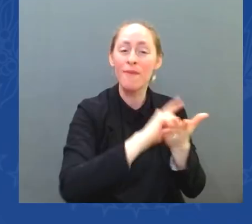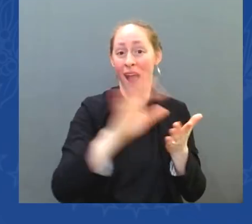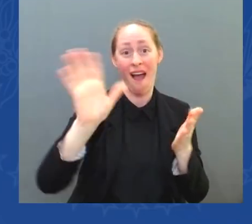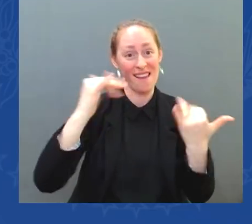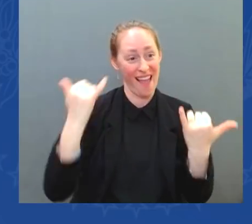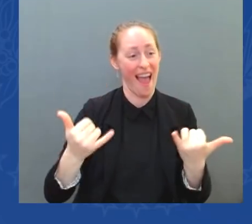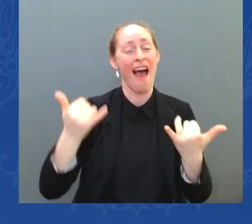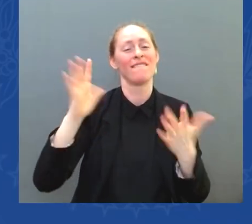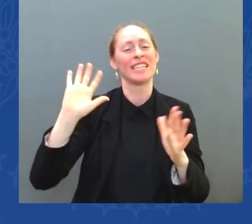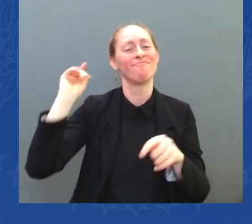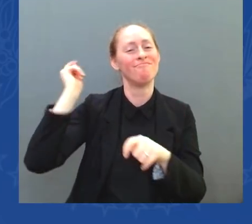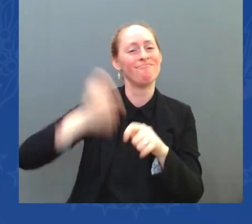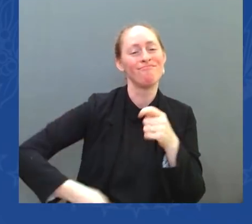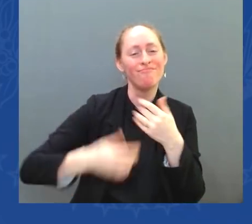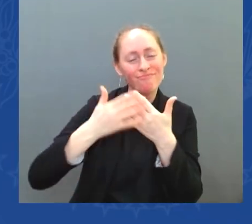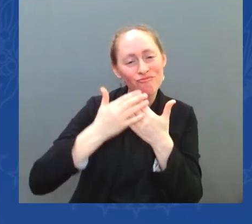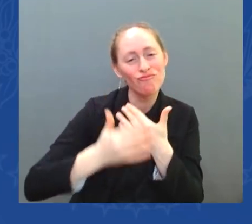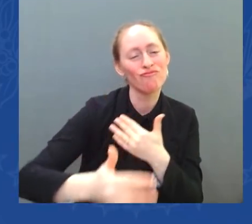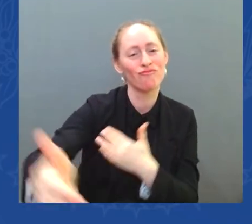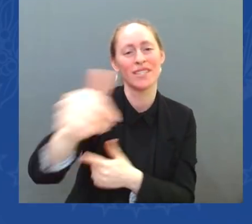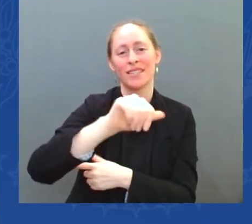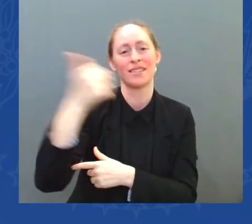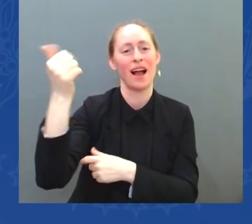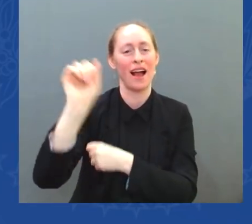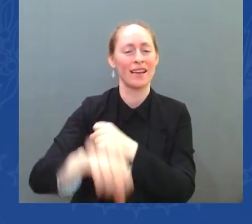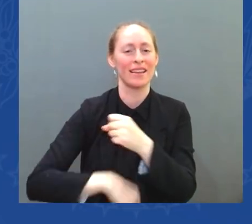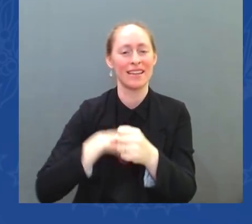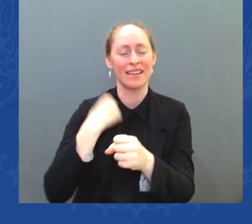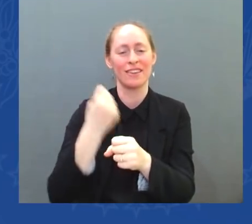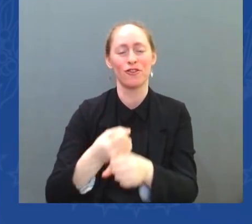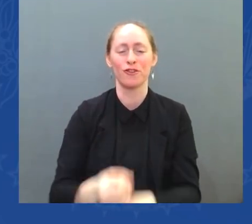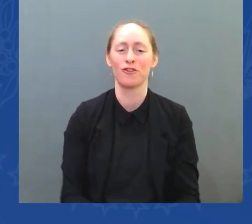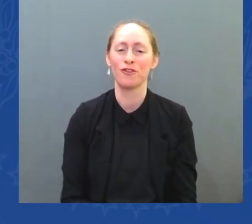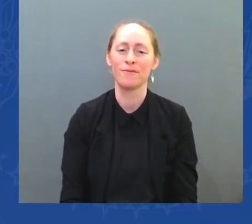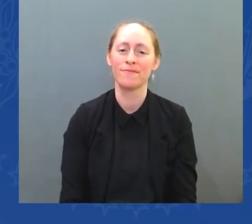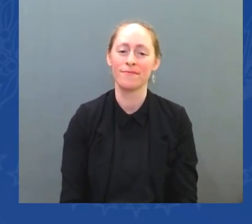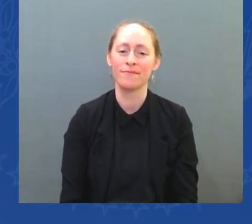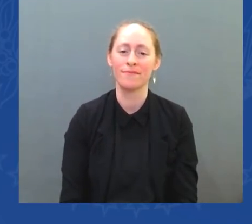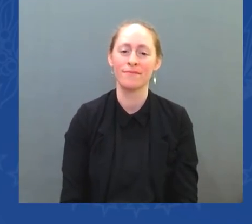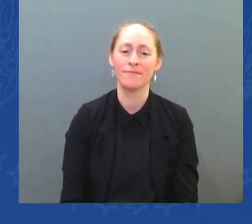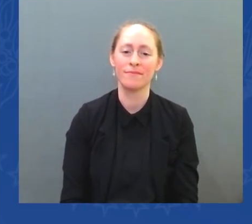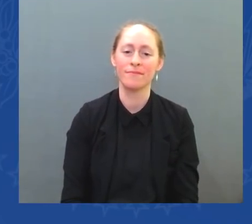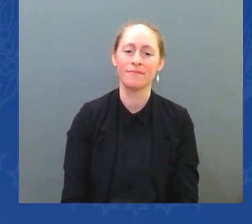Look, it's going to help workers get jobs -- good-paying jobs, products get to market, reduce costs for families.